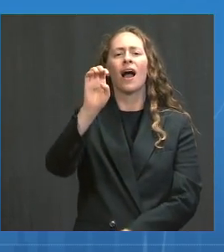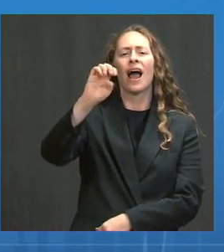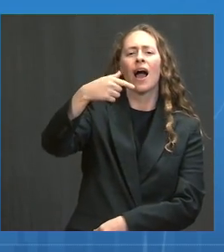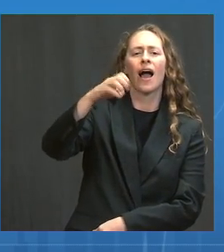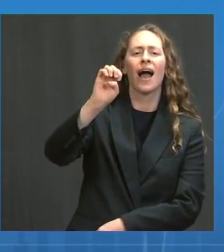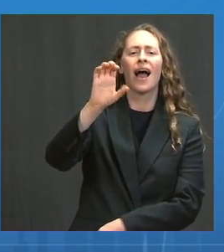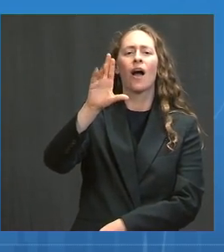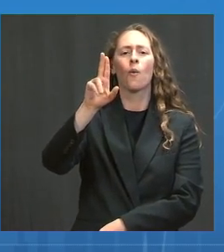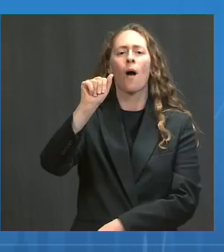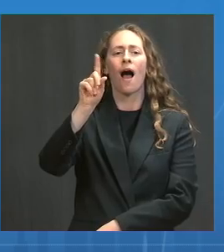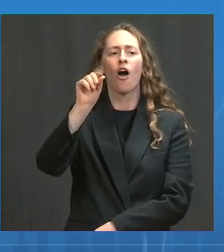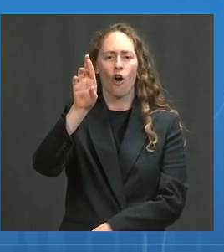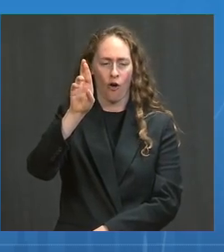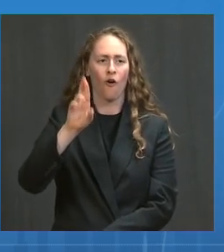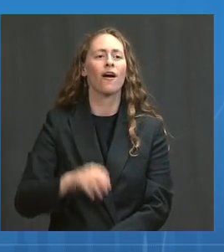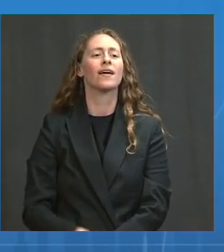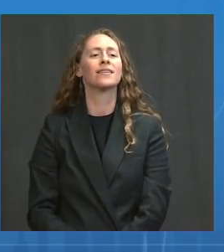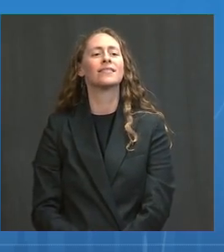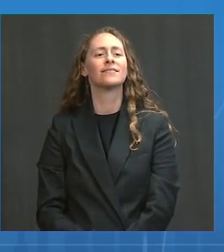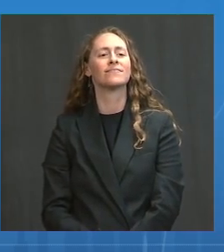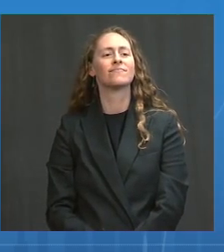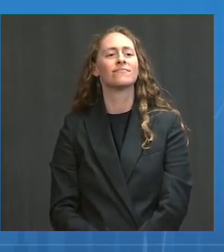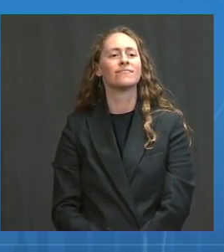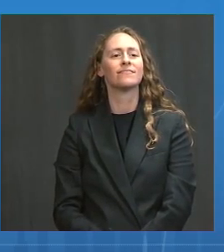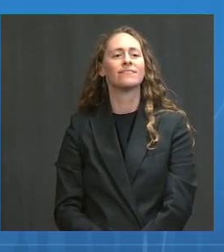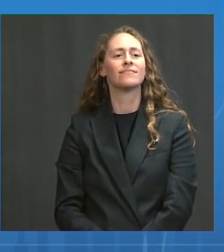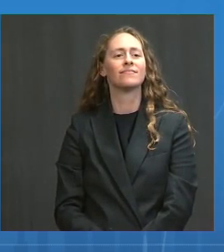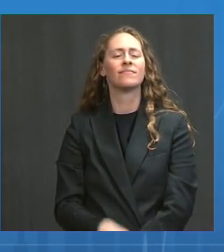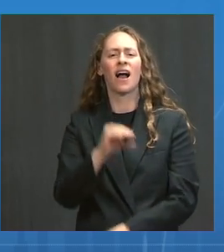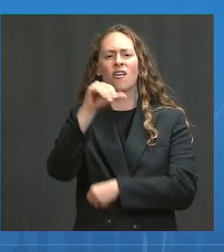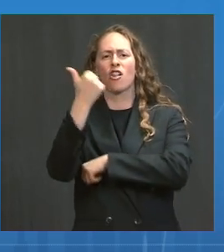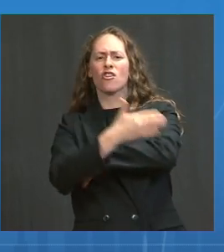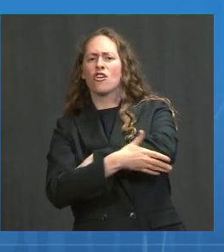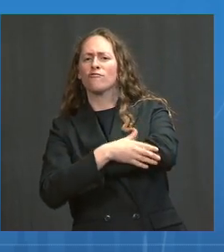The remaining doses will be shipped in the coming weeks as countries complete their own domestic